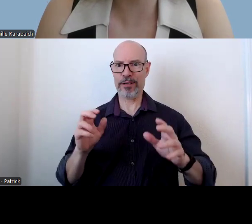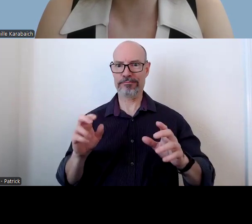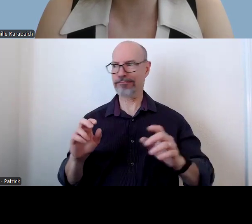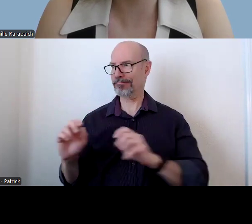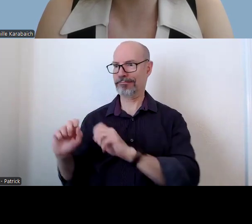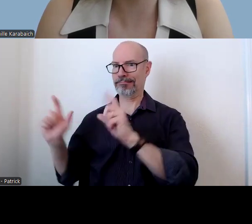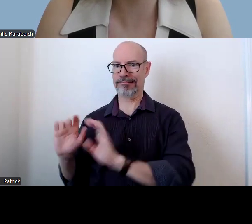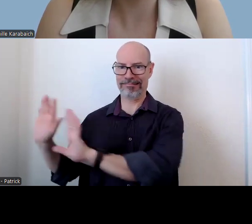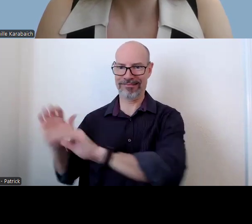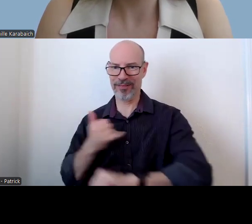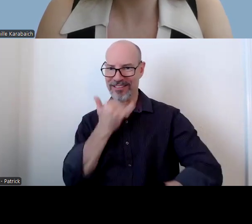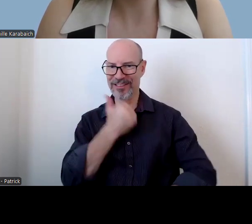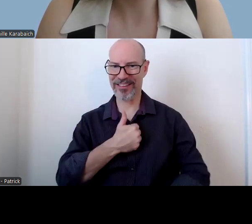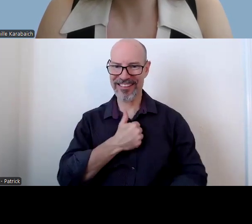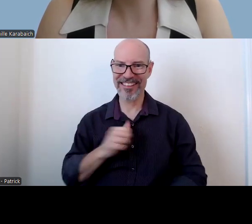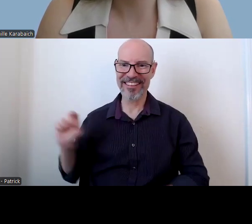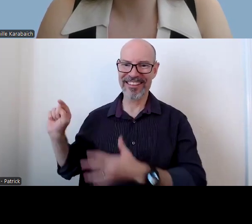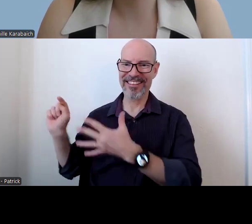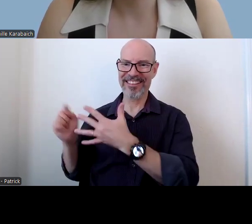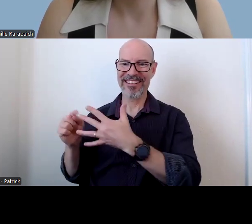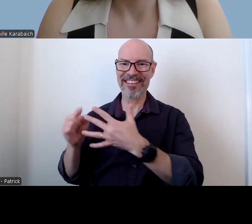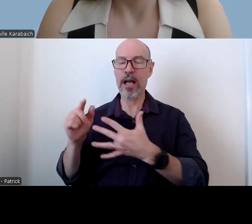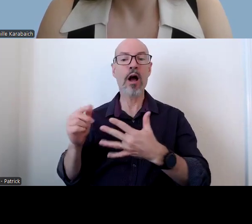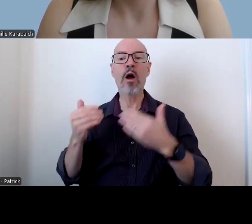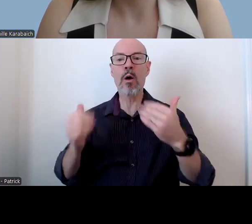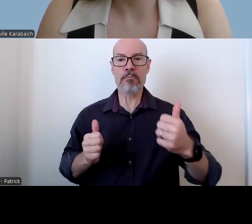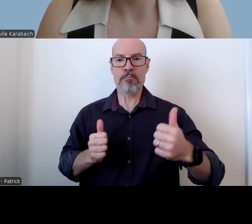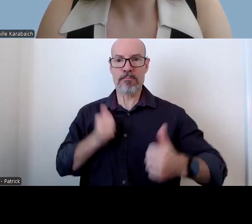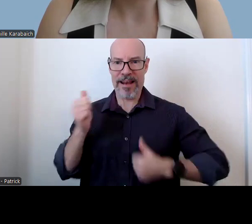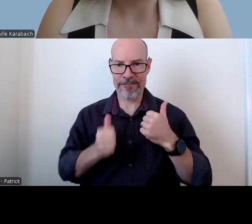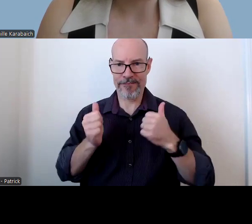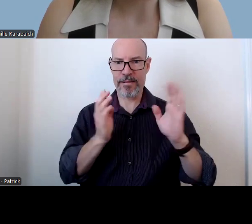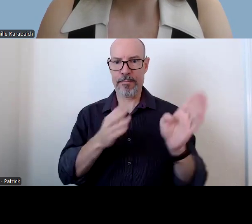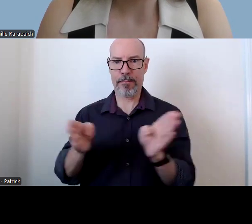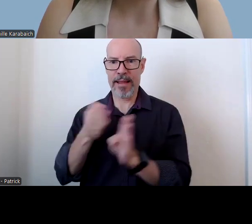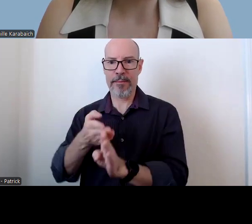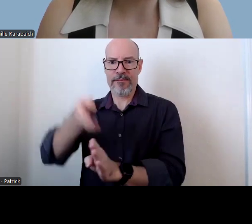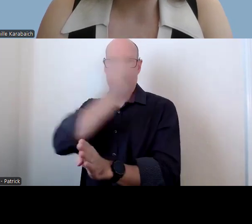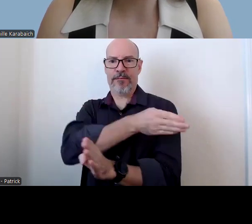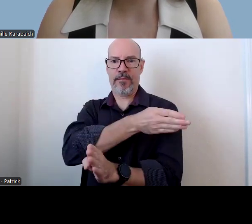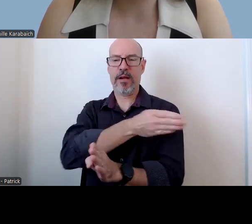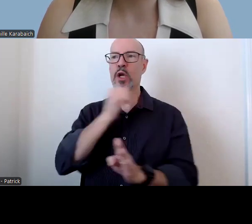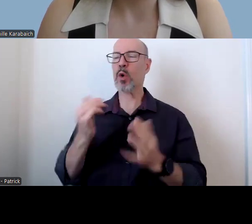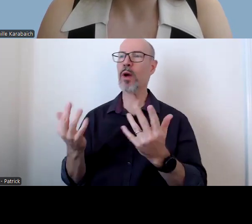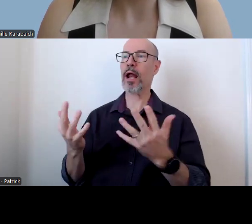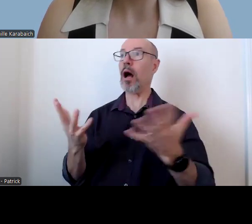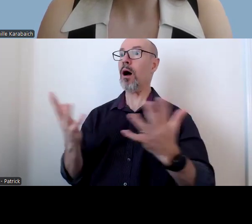oh, I'm sorry -- be proactive rather than retrofitting your So, Rob will probably touch on